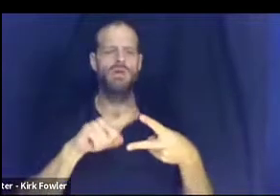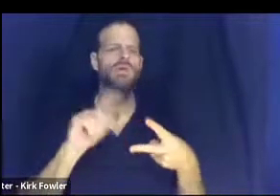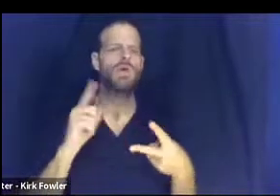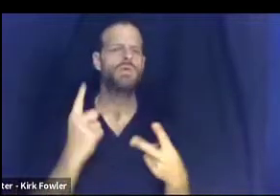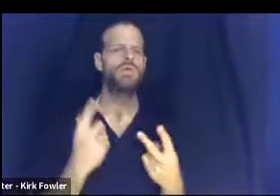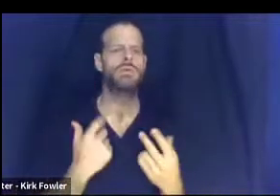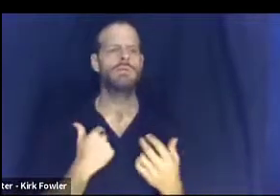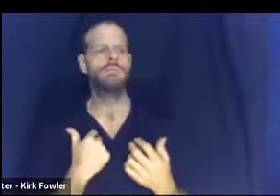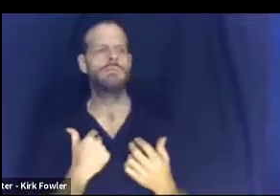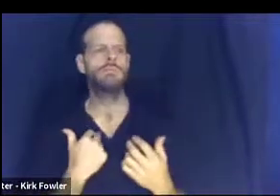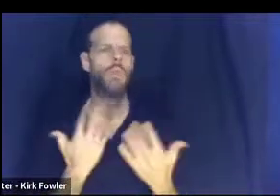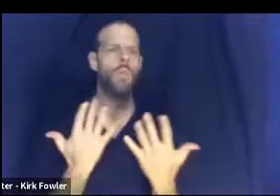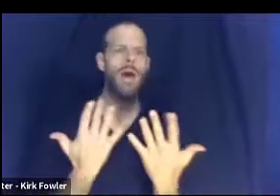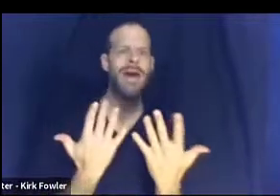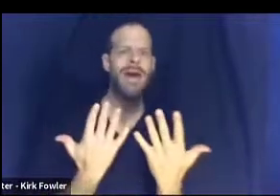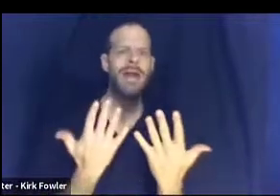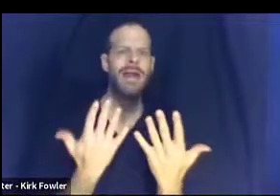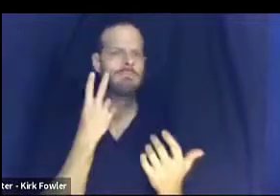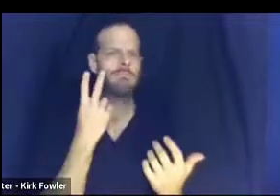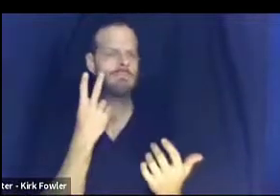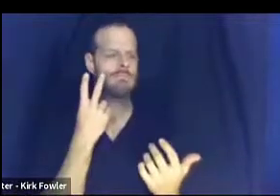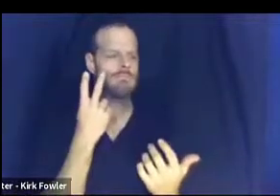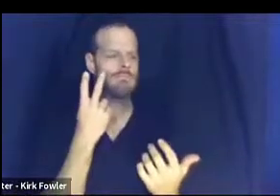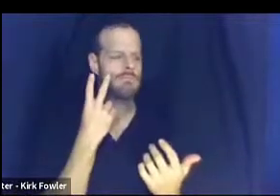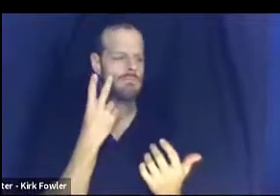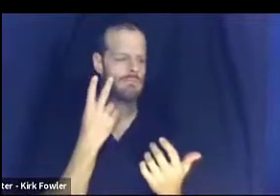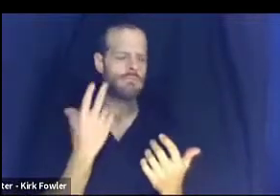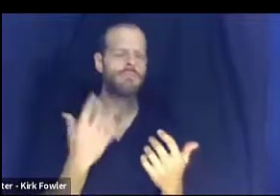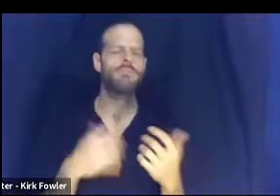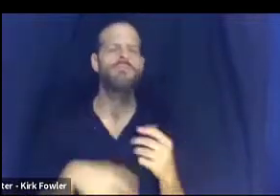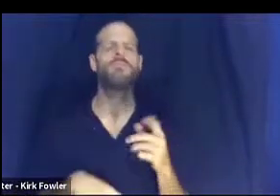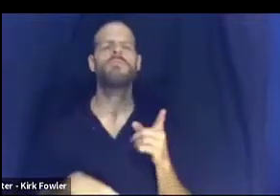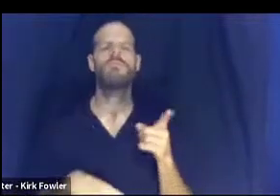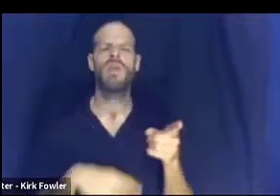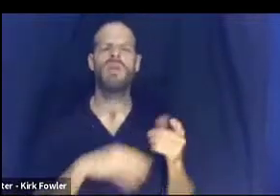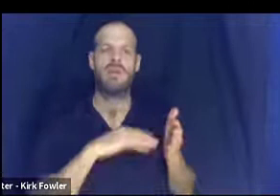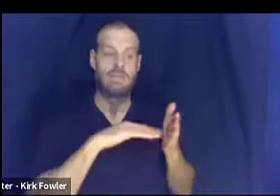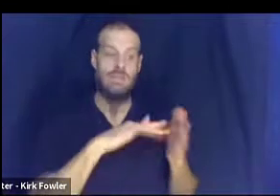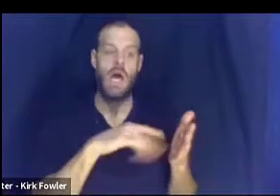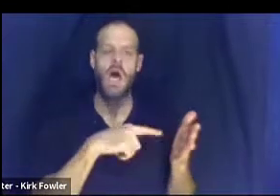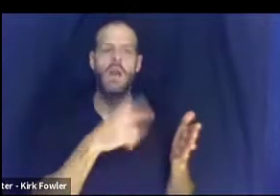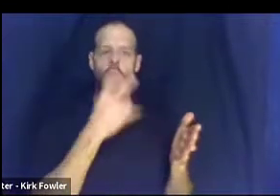And I guess this is actually, what in the literature you would call an anticipation calendar.